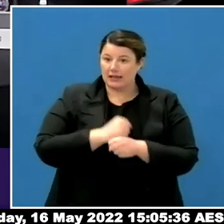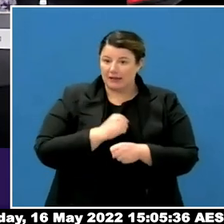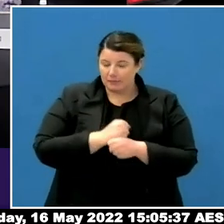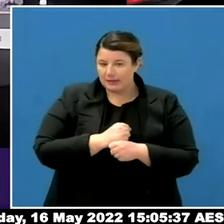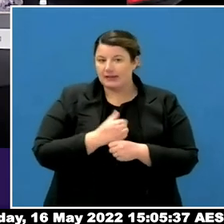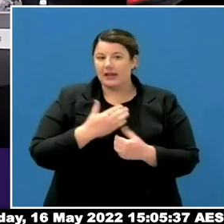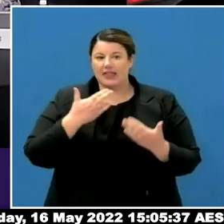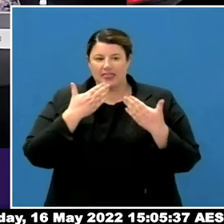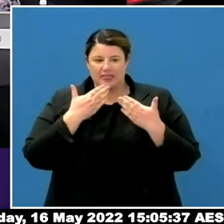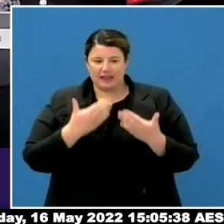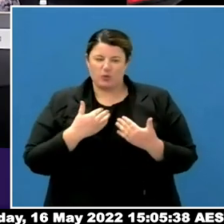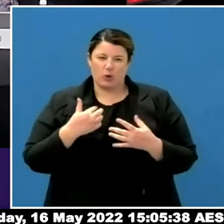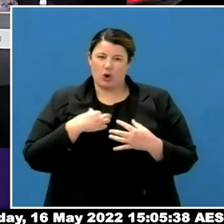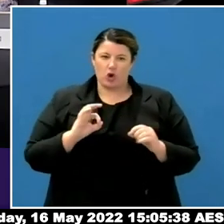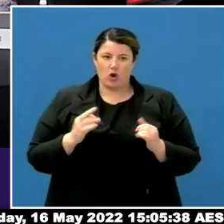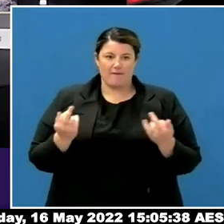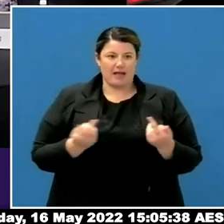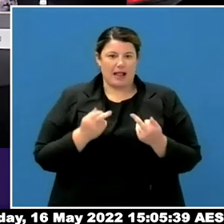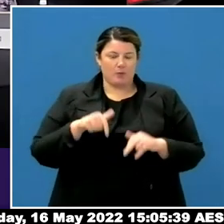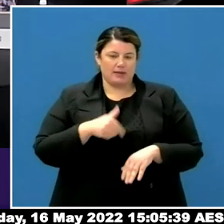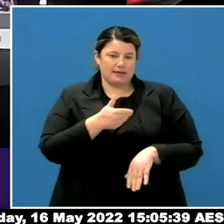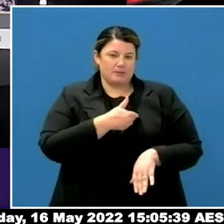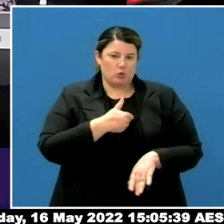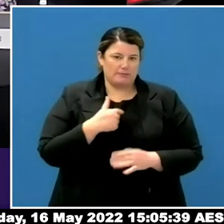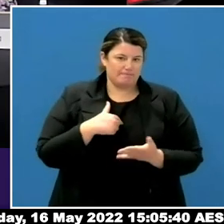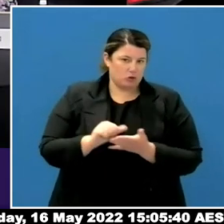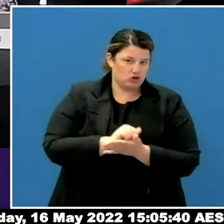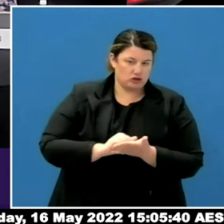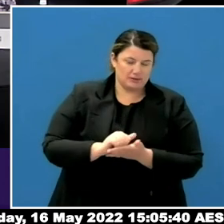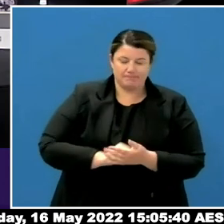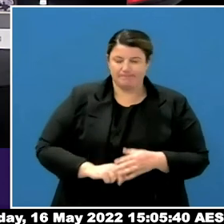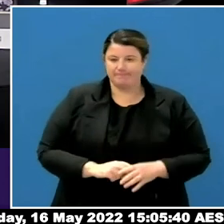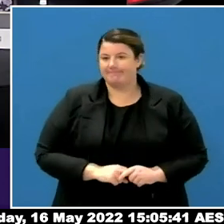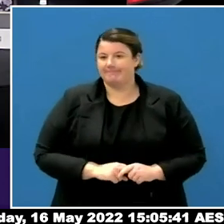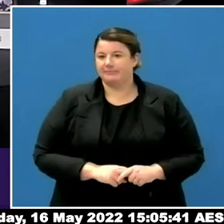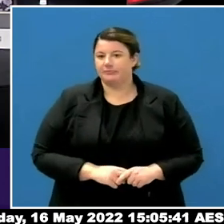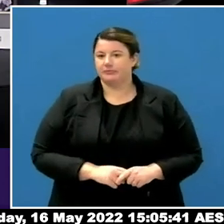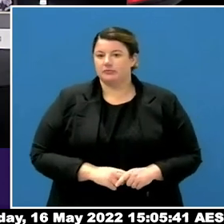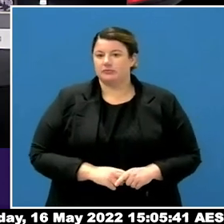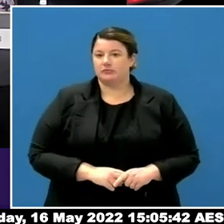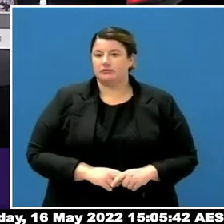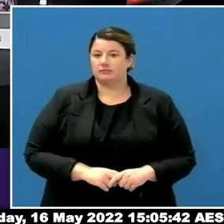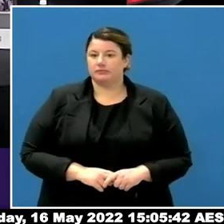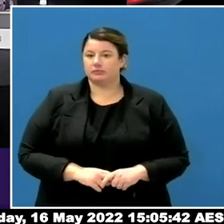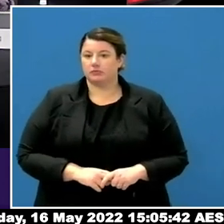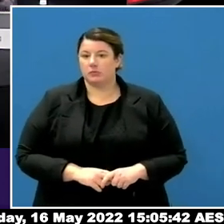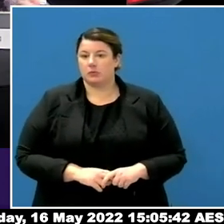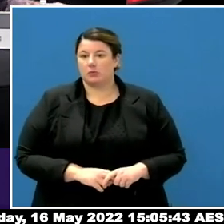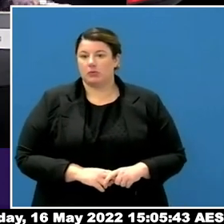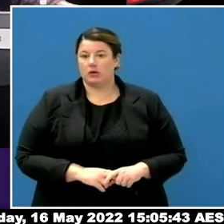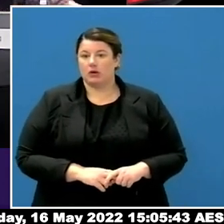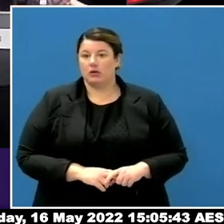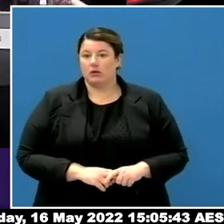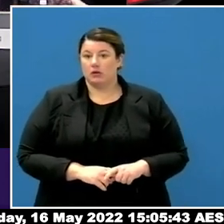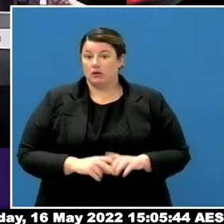Yes, I think there's an appearance for the State of New South Wales as well.